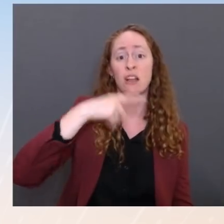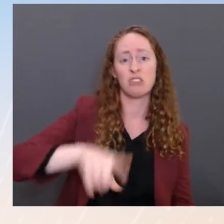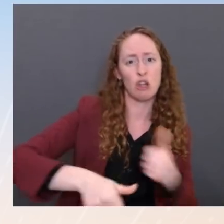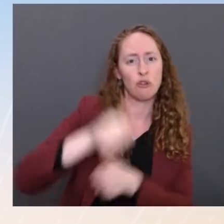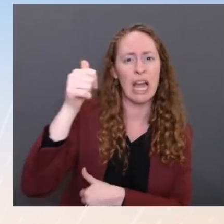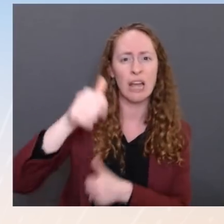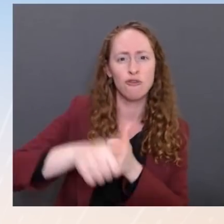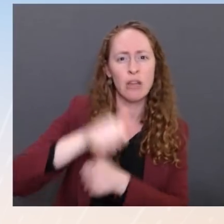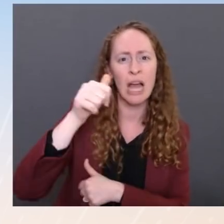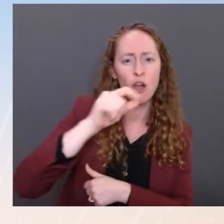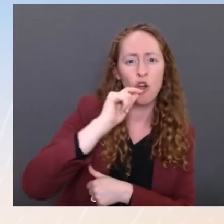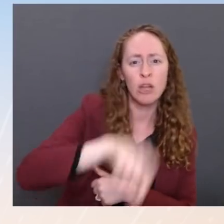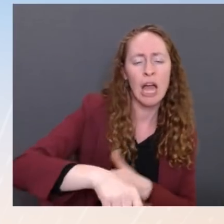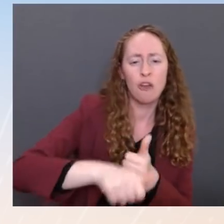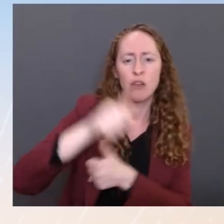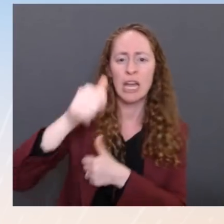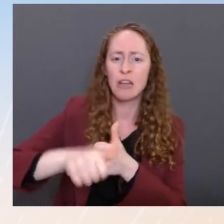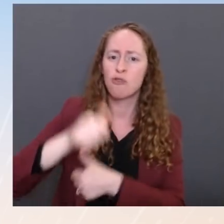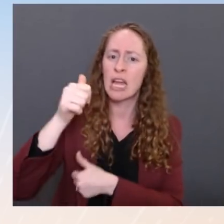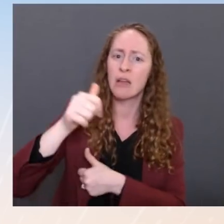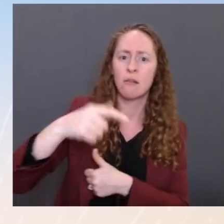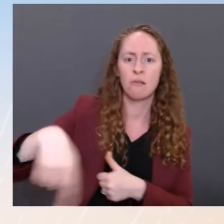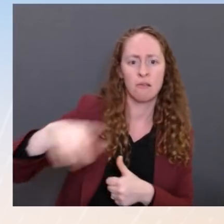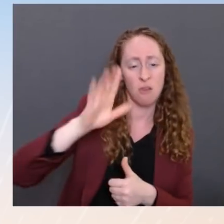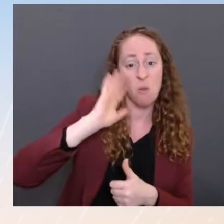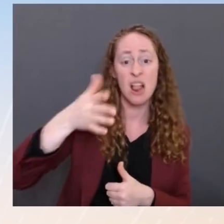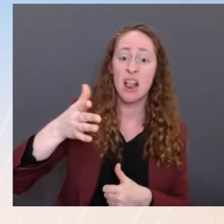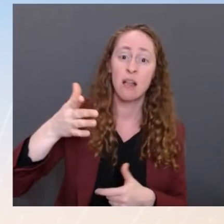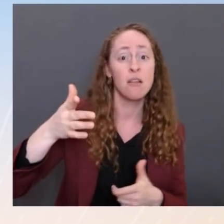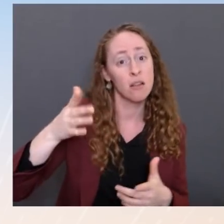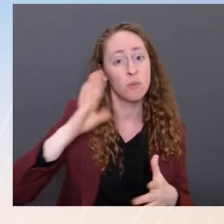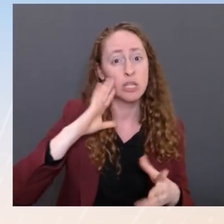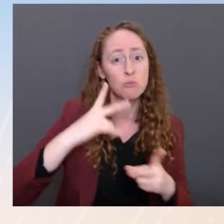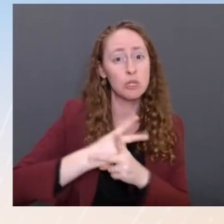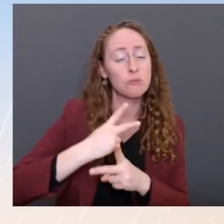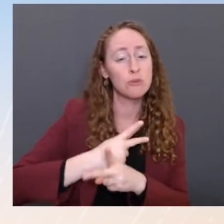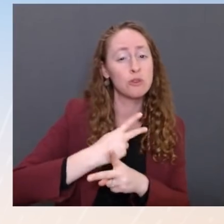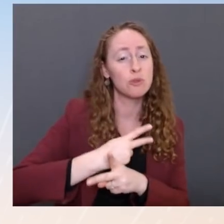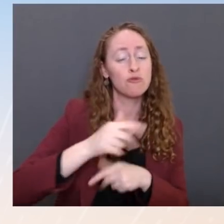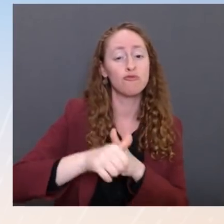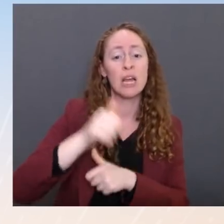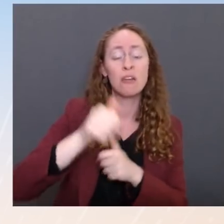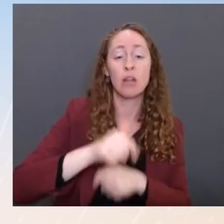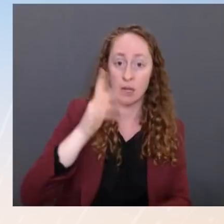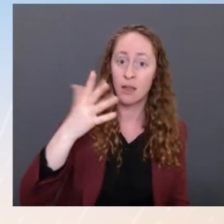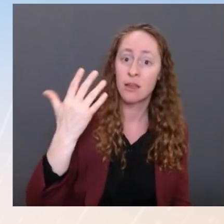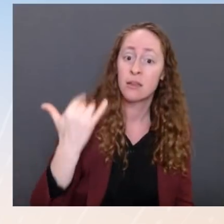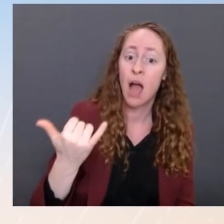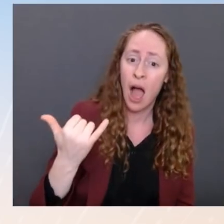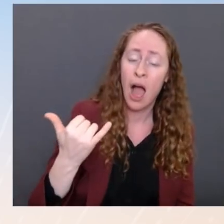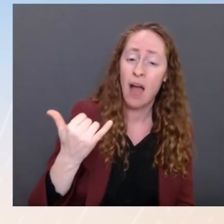They invoked that term again after Finland's announcement. What do you make of it?